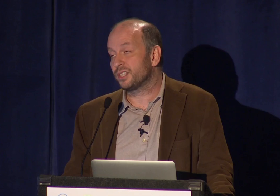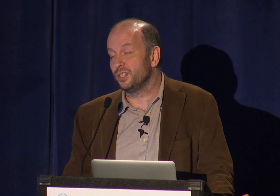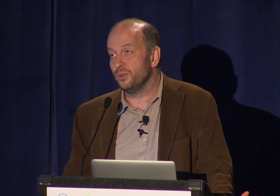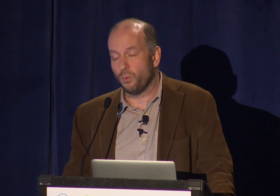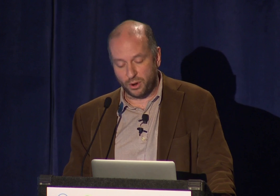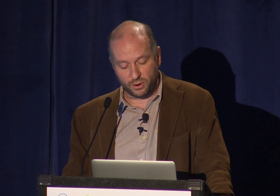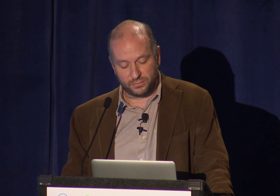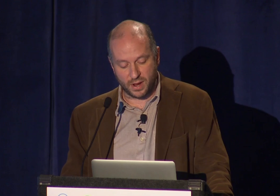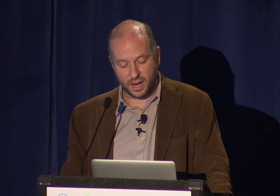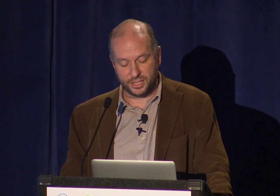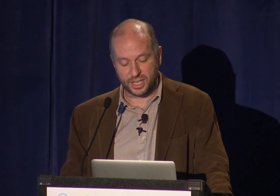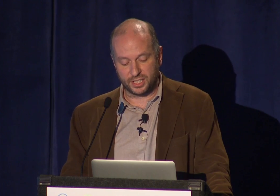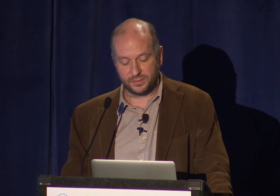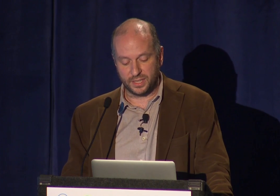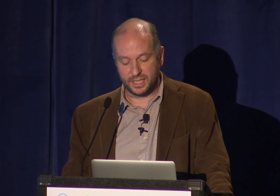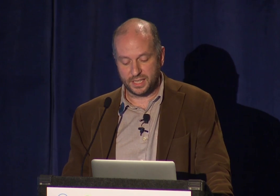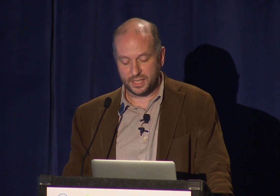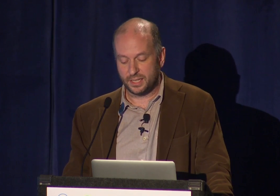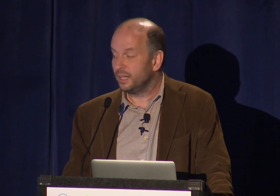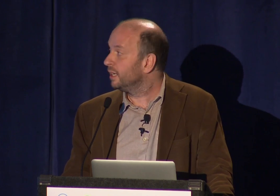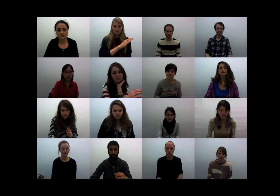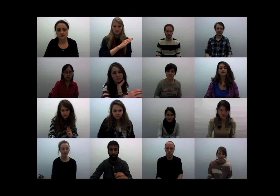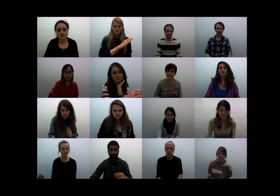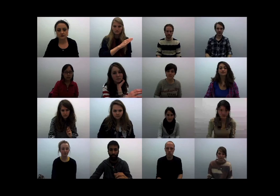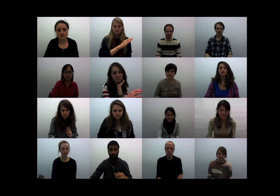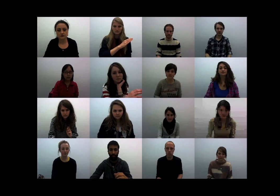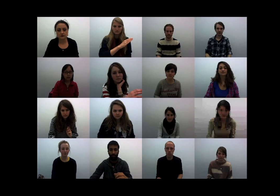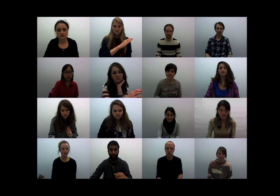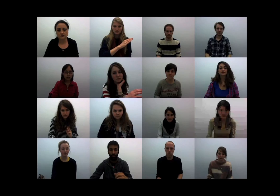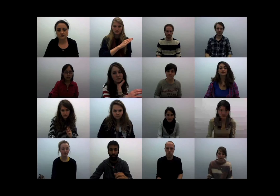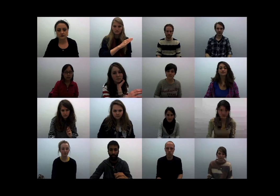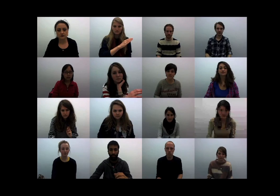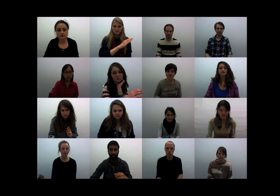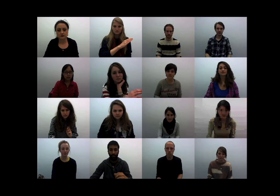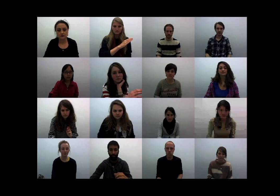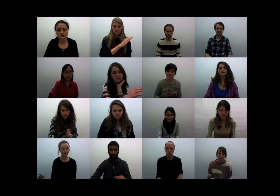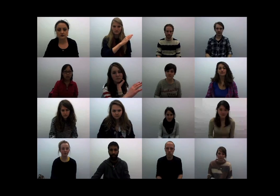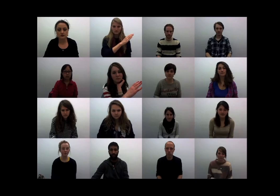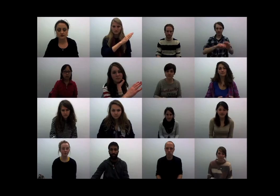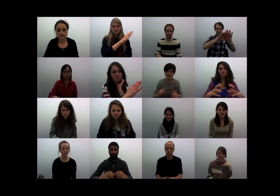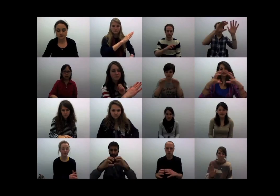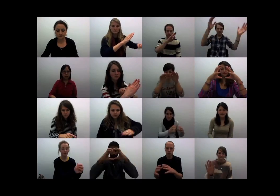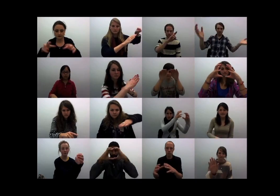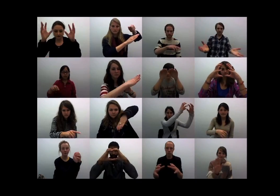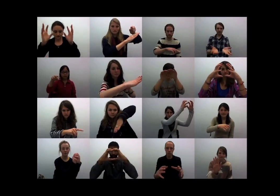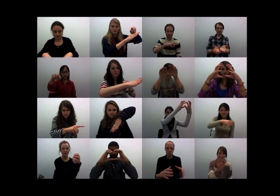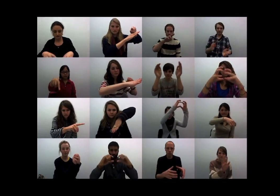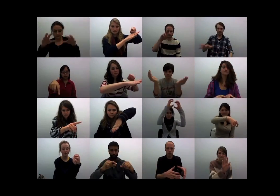just to do one off the gestures for these. And what you see here is there's a huge